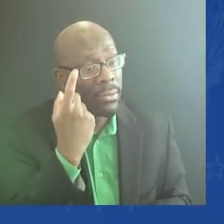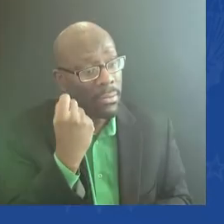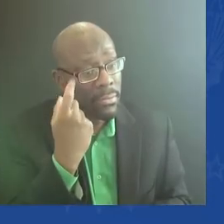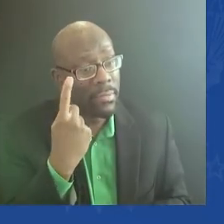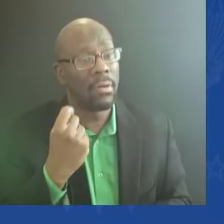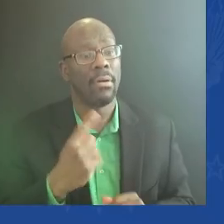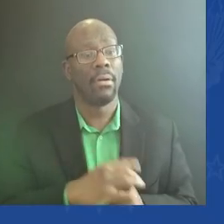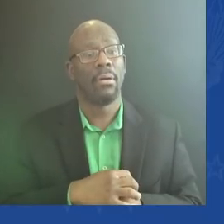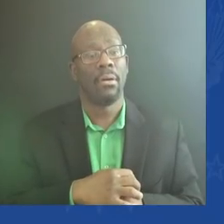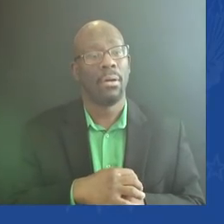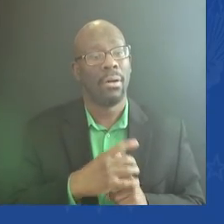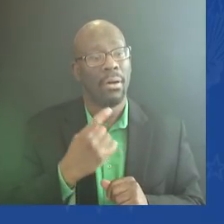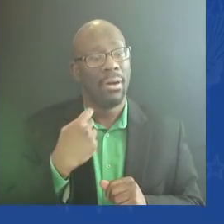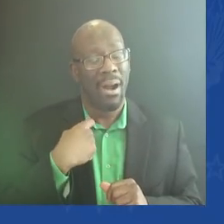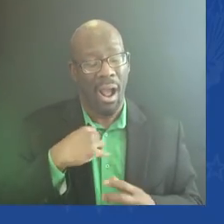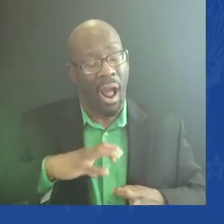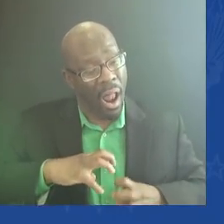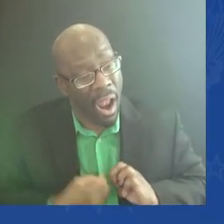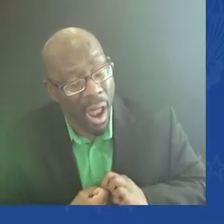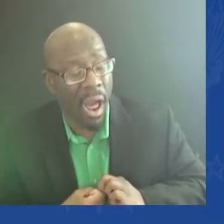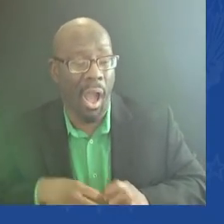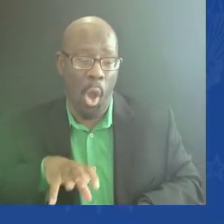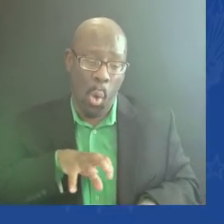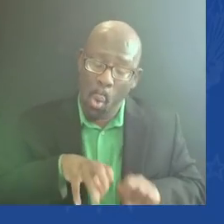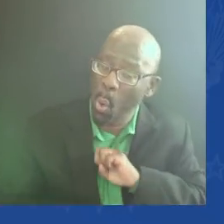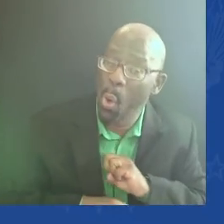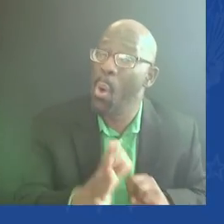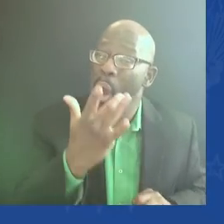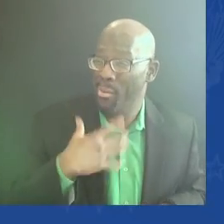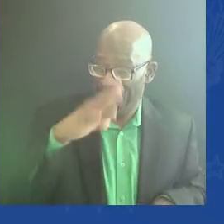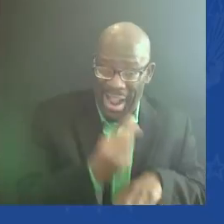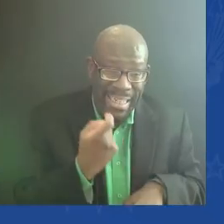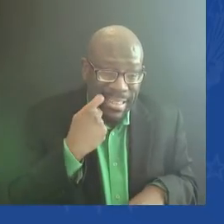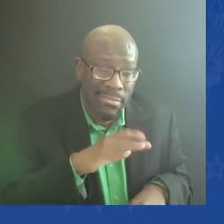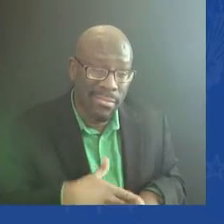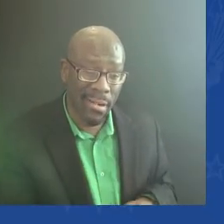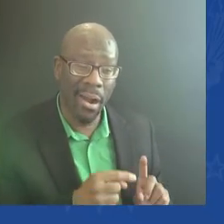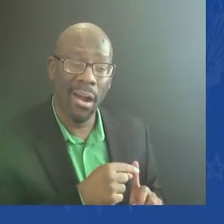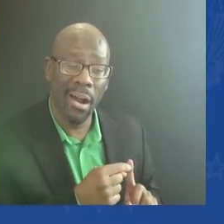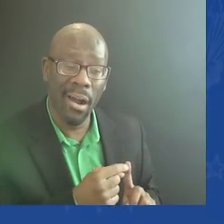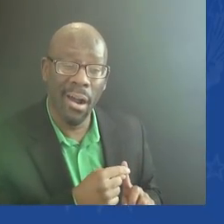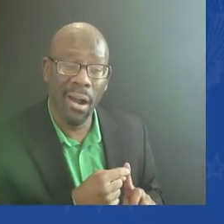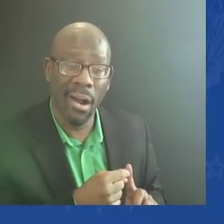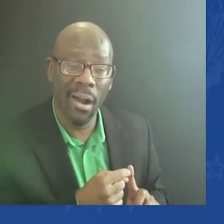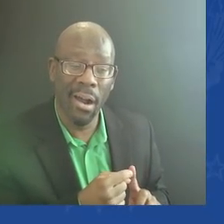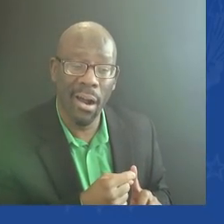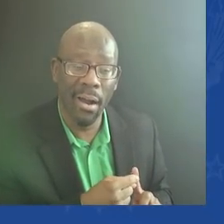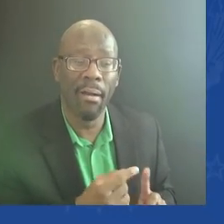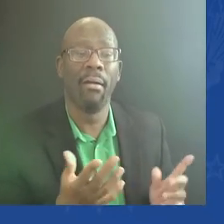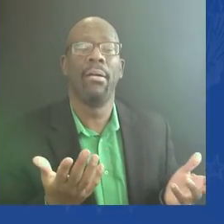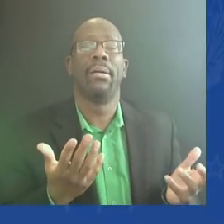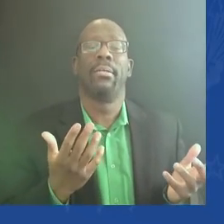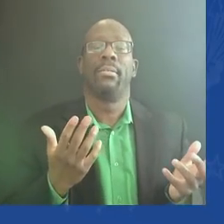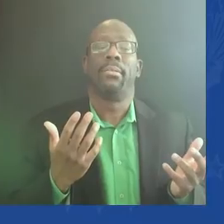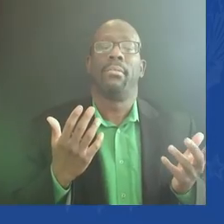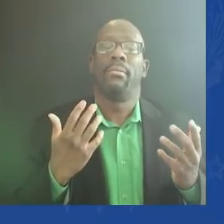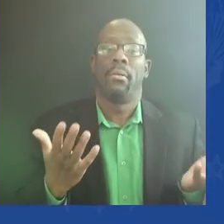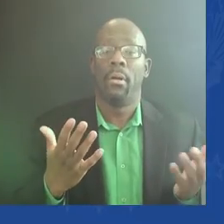and you're all tired of seeing my extended family; they're always -- they're always around -- my grandchildren, my children, my wife, my daughters-in-law.